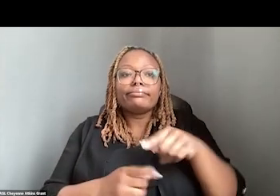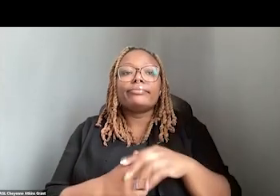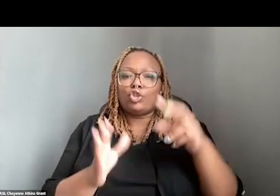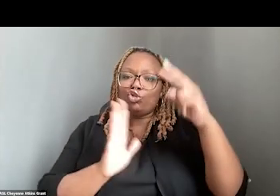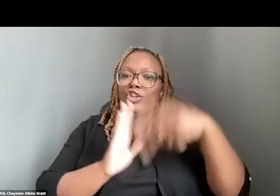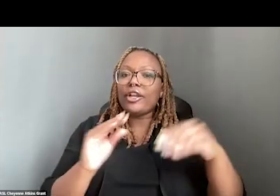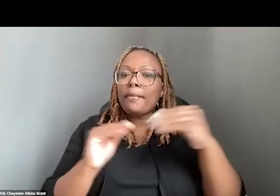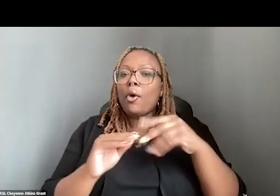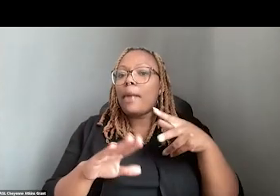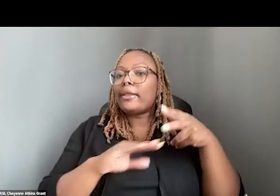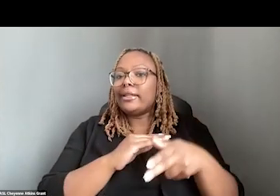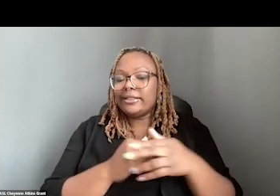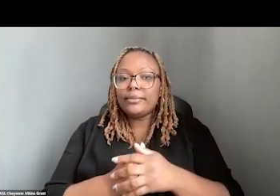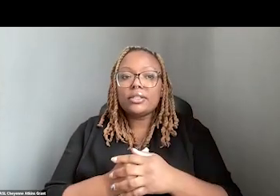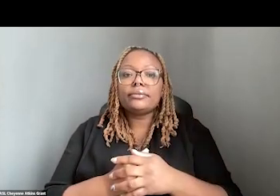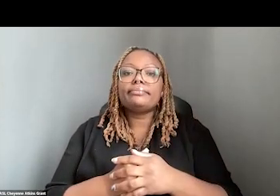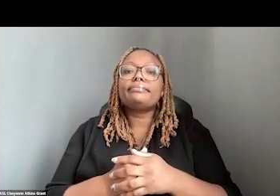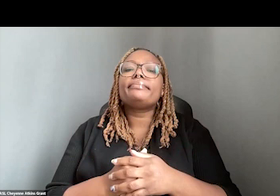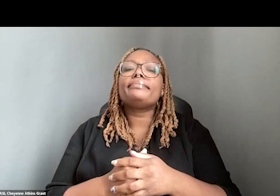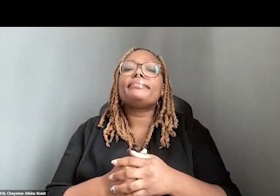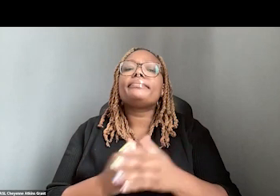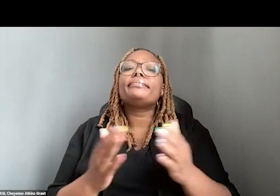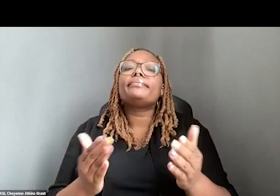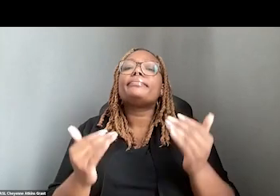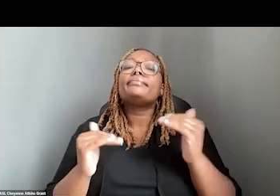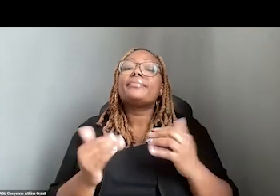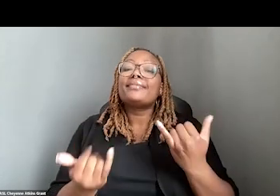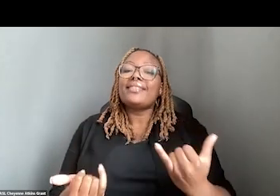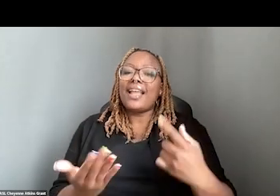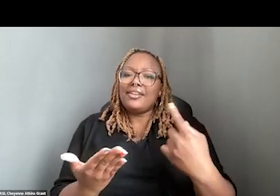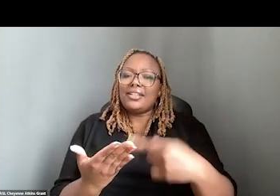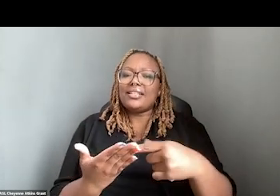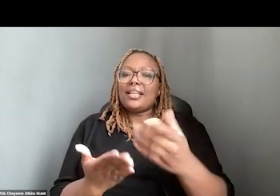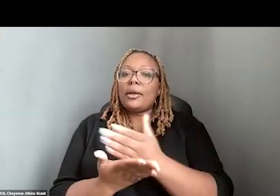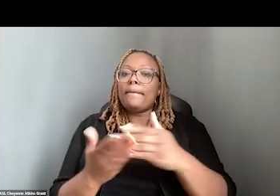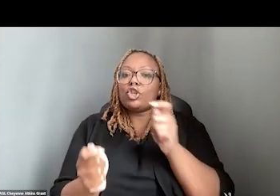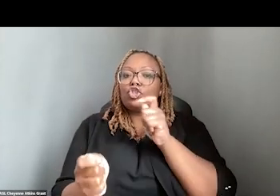I want to talk a little bit about the nuances about budget revisions and proposal file updates.